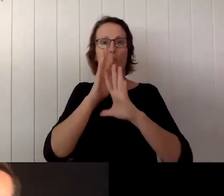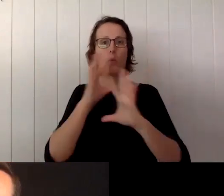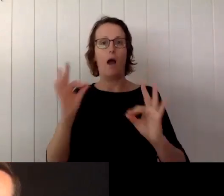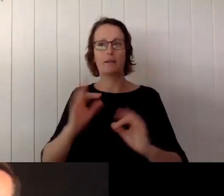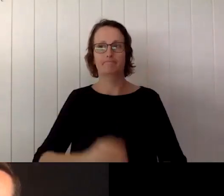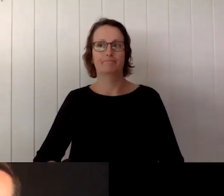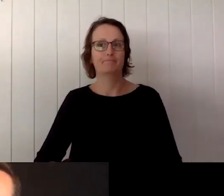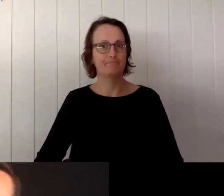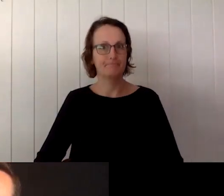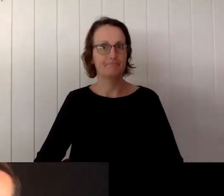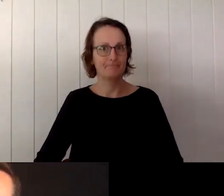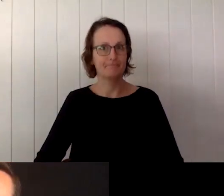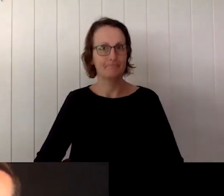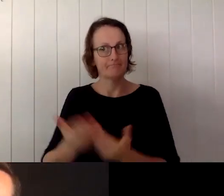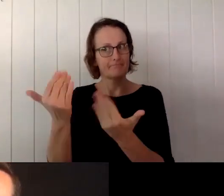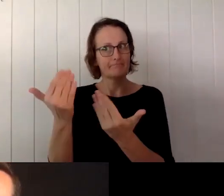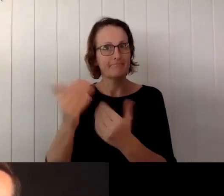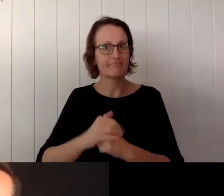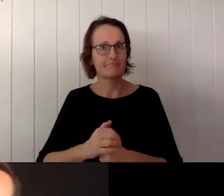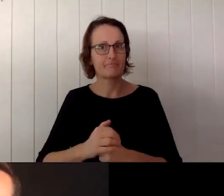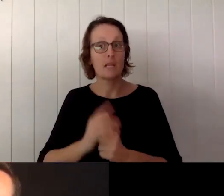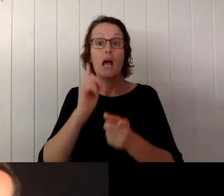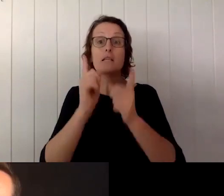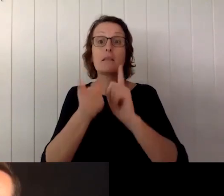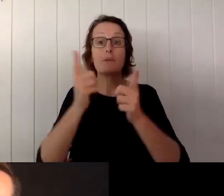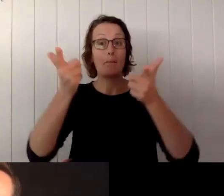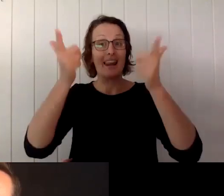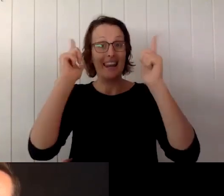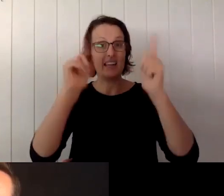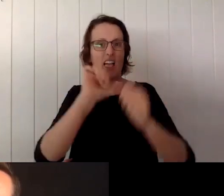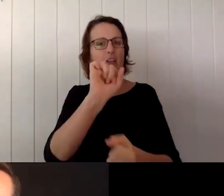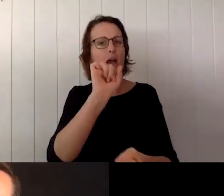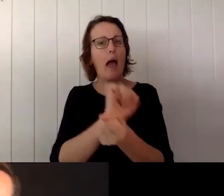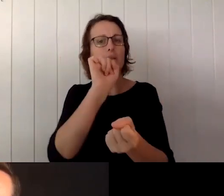we talk about it a lot. Some leaders can get into a habit of thinking